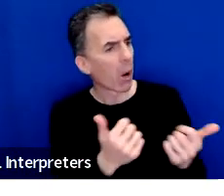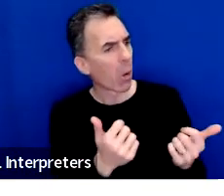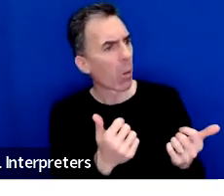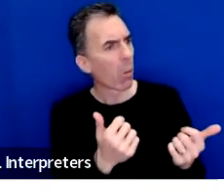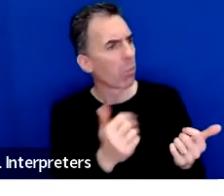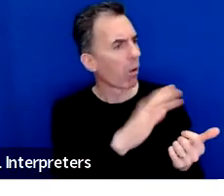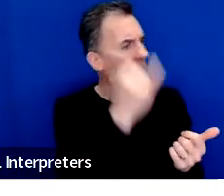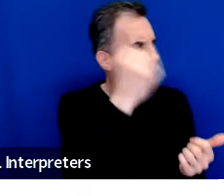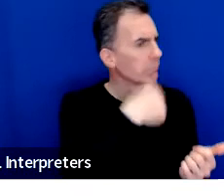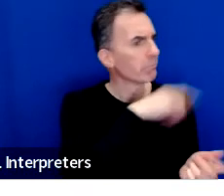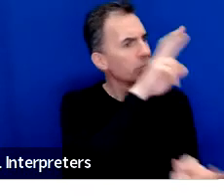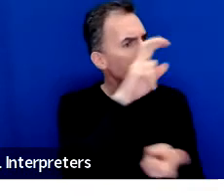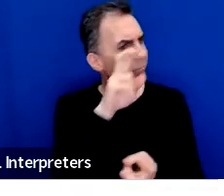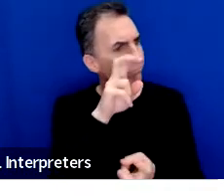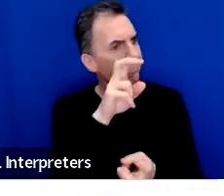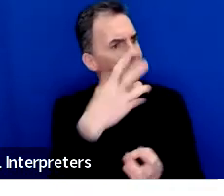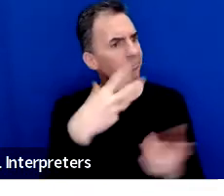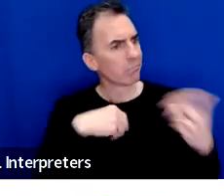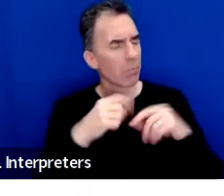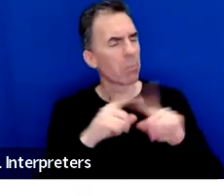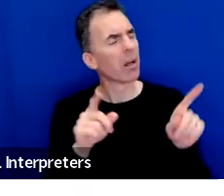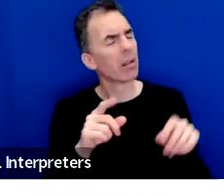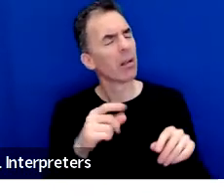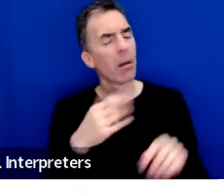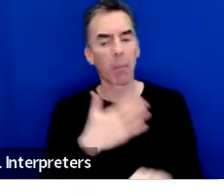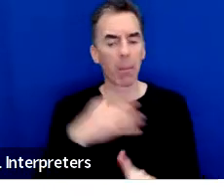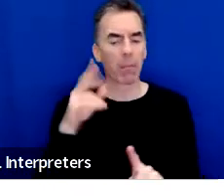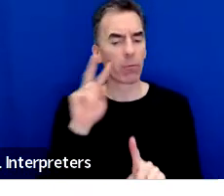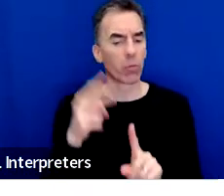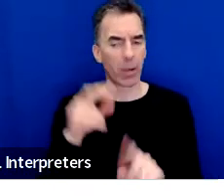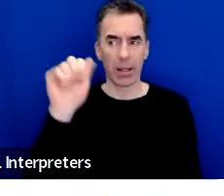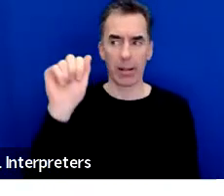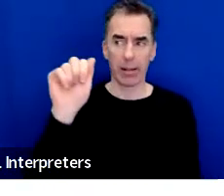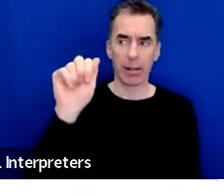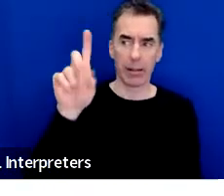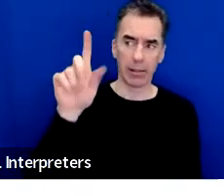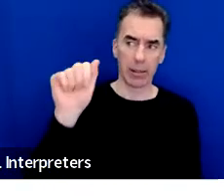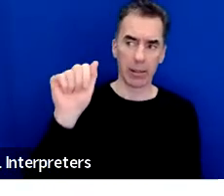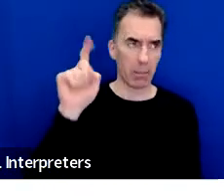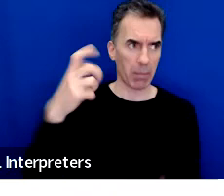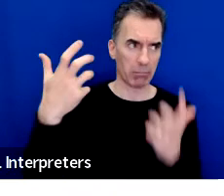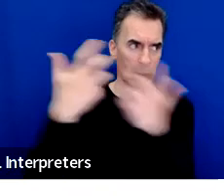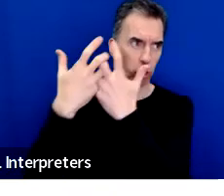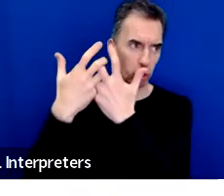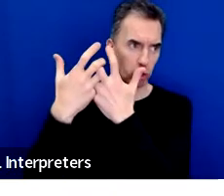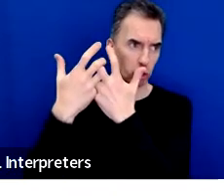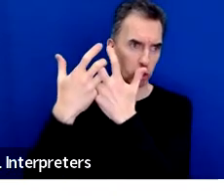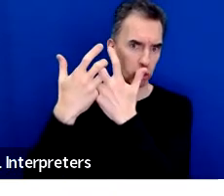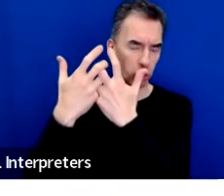we talked about ADA compliance and one of the things I noticed is that like when I highlight things because that's always been a practice